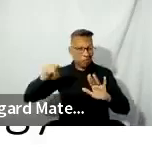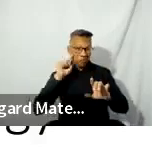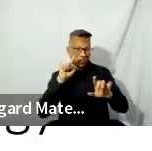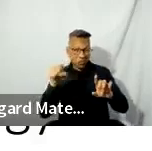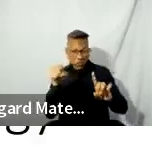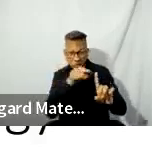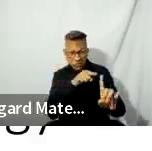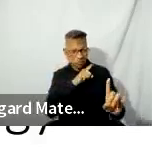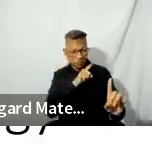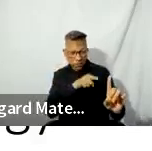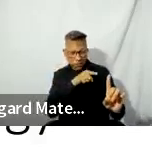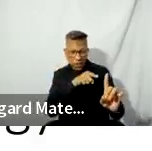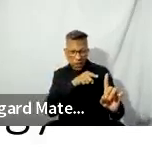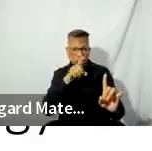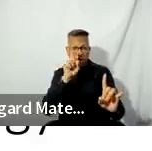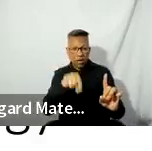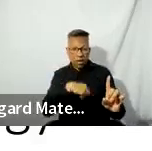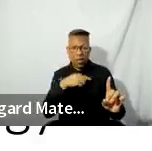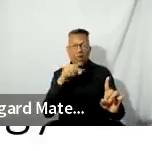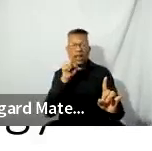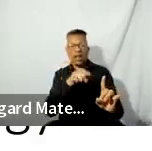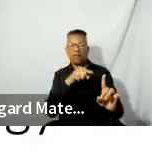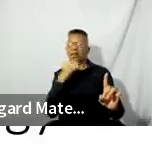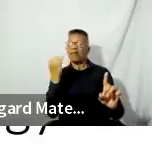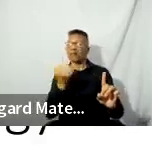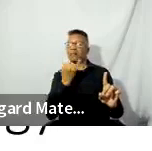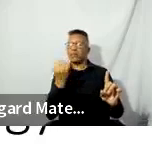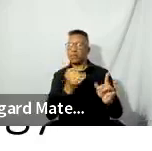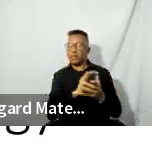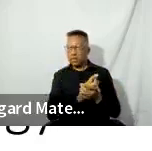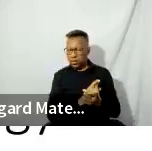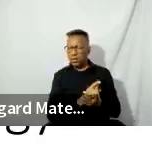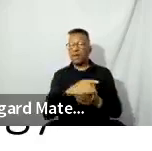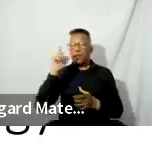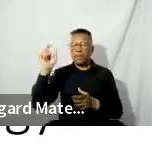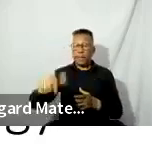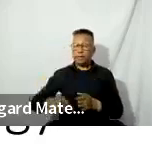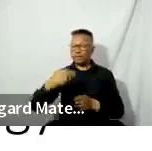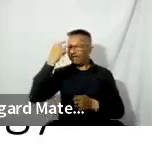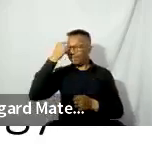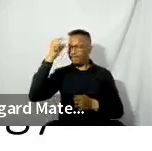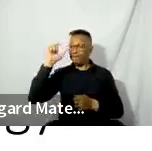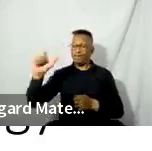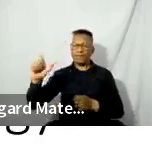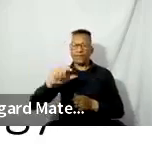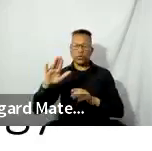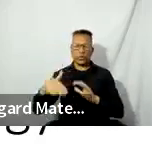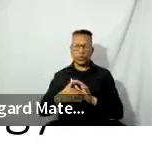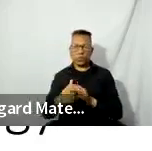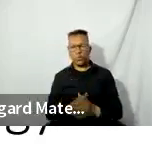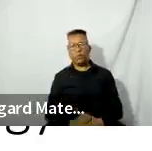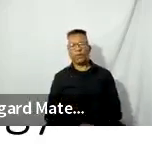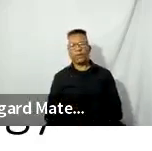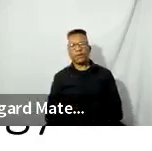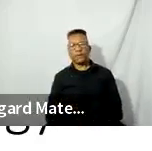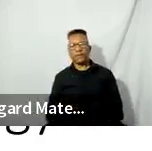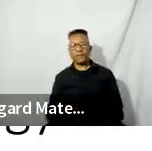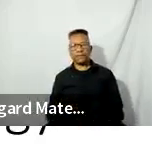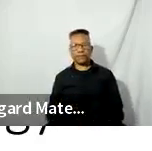enormous significance ance for he's overall theory and indeed indeed for any indeed for any assessment we all